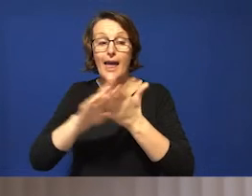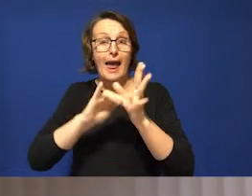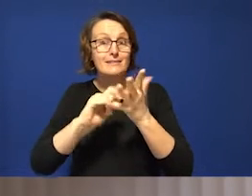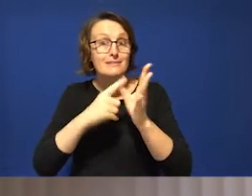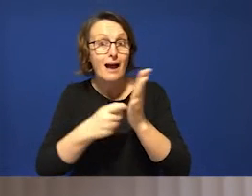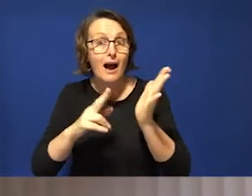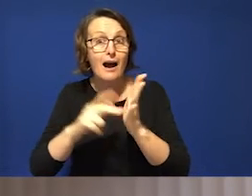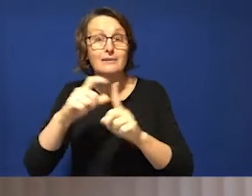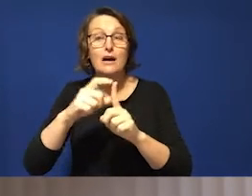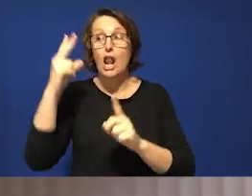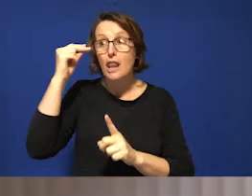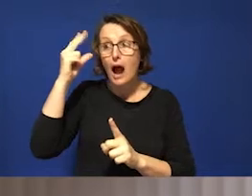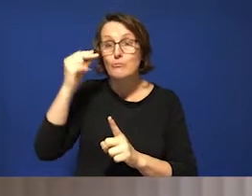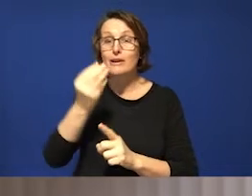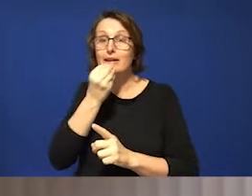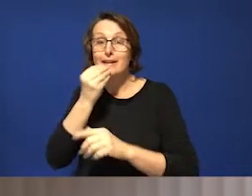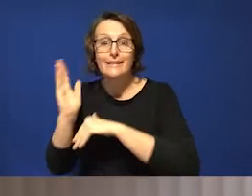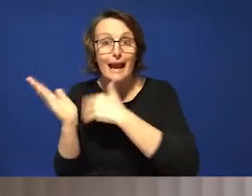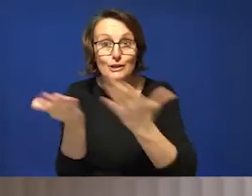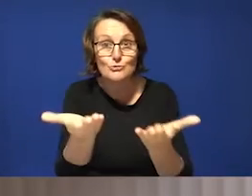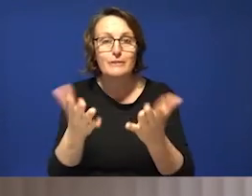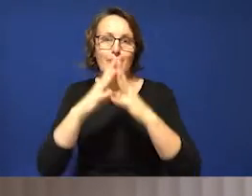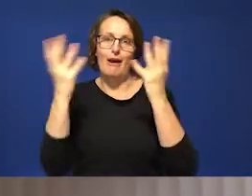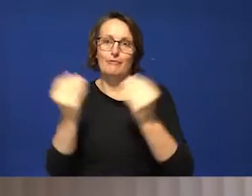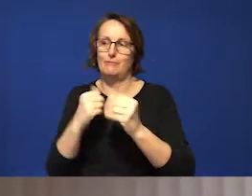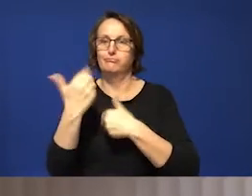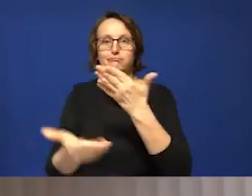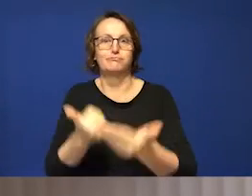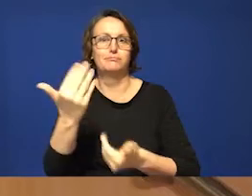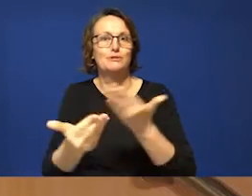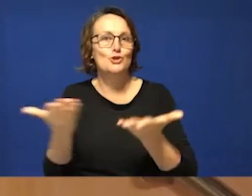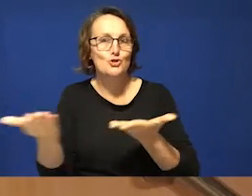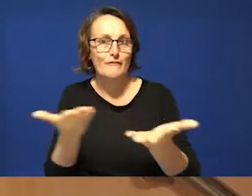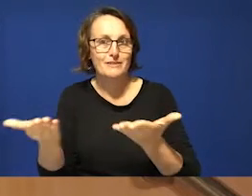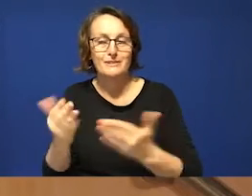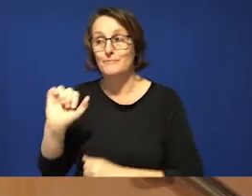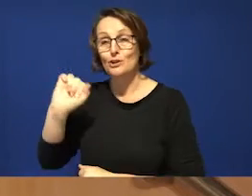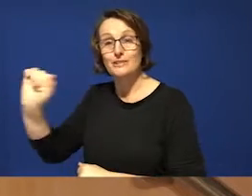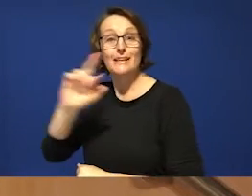catering and maintenance of the Parliament House Precinct. In this role, he's also